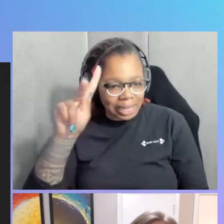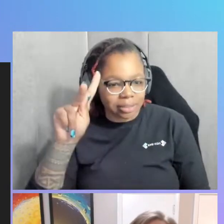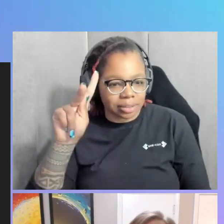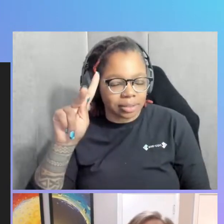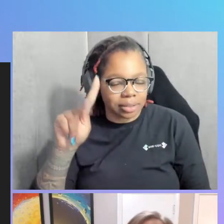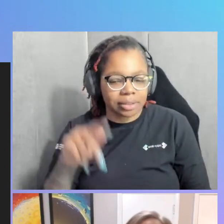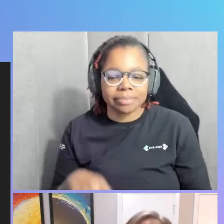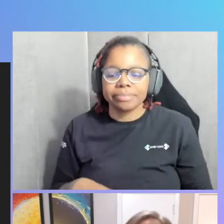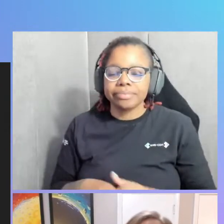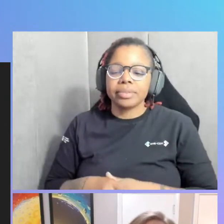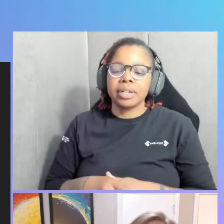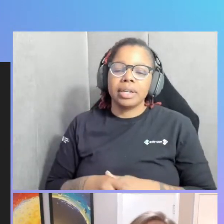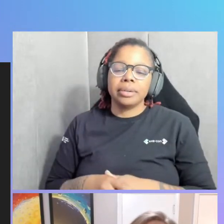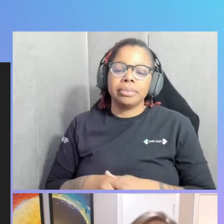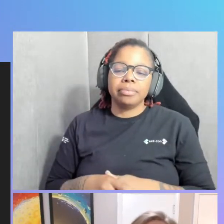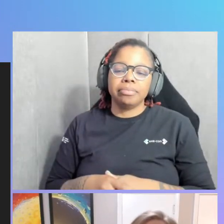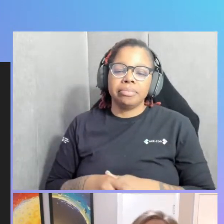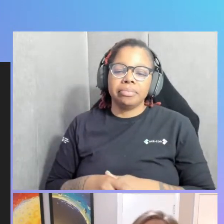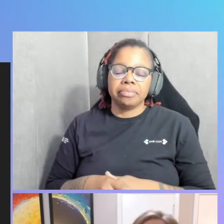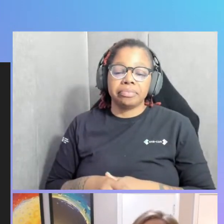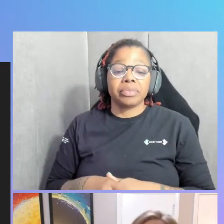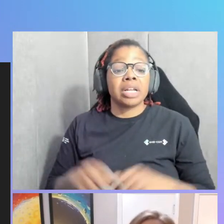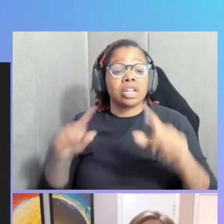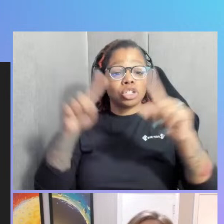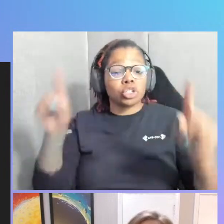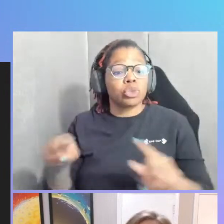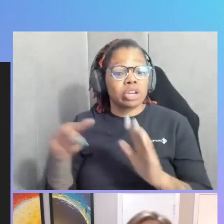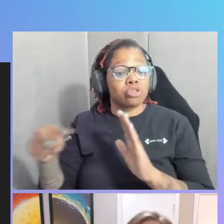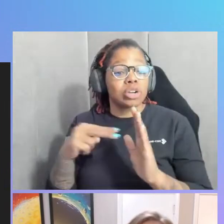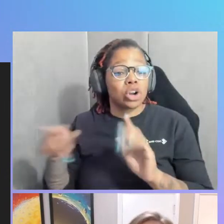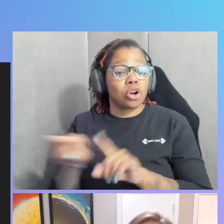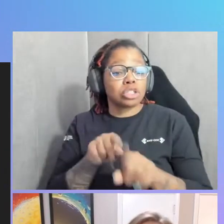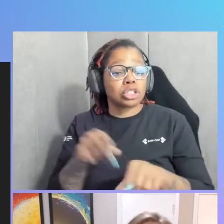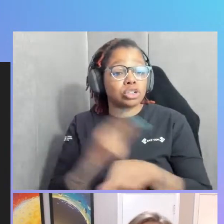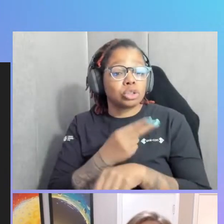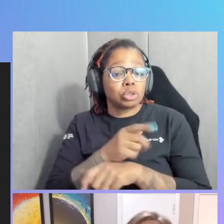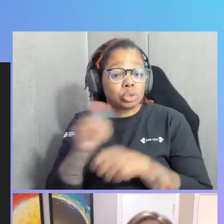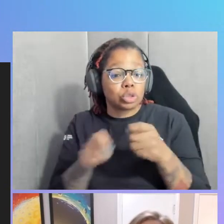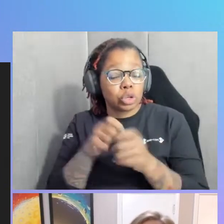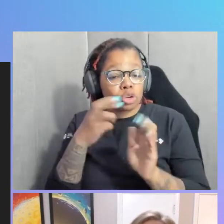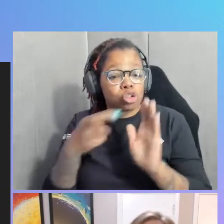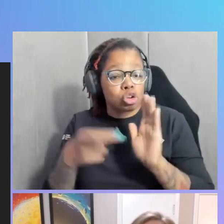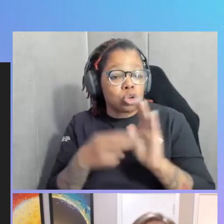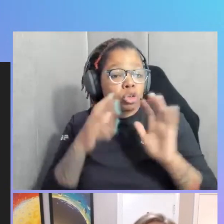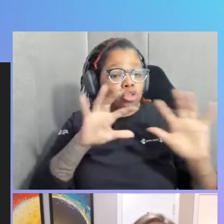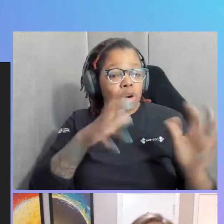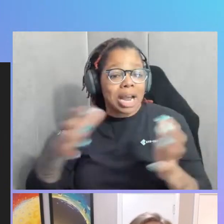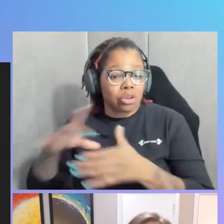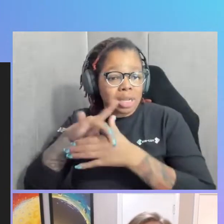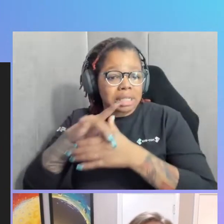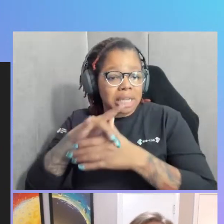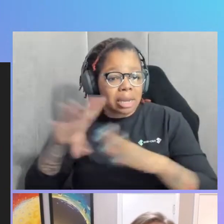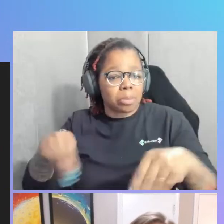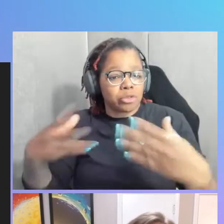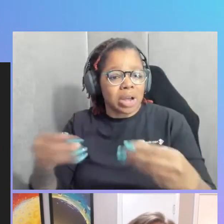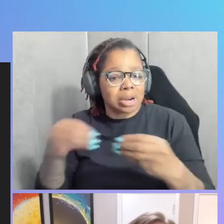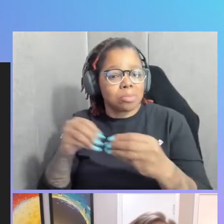do. Screen readers can also use certain roles to help categorize content and provide more